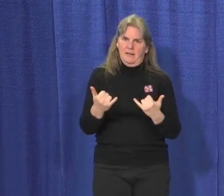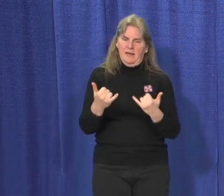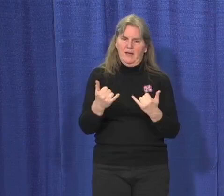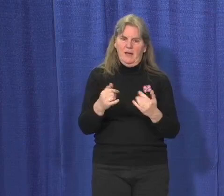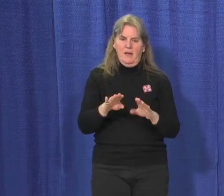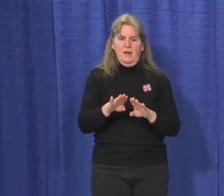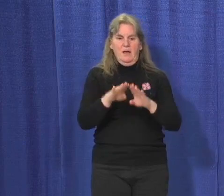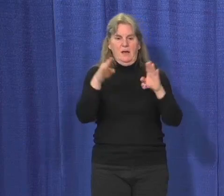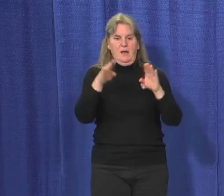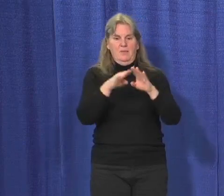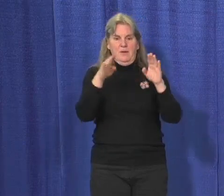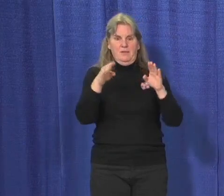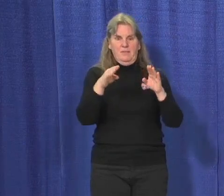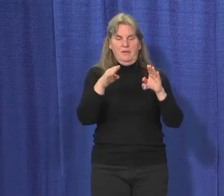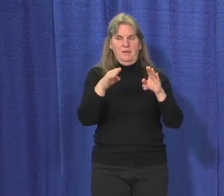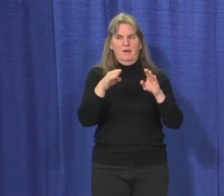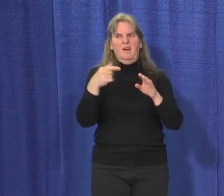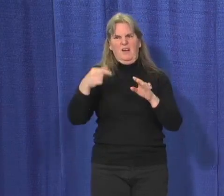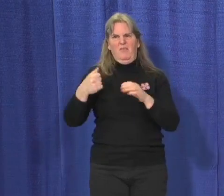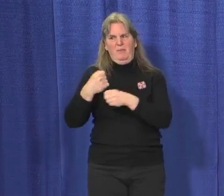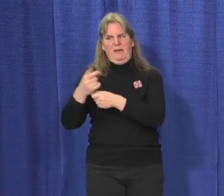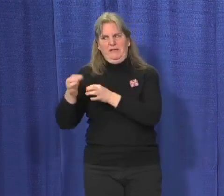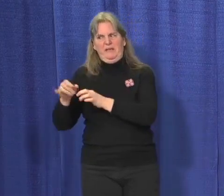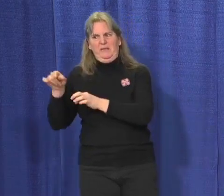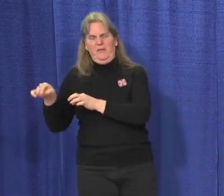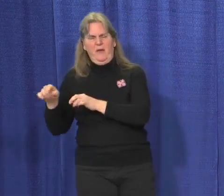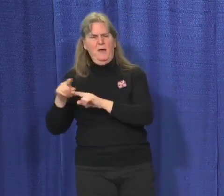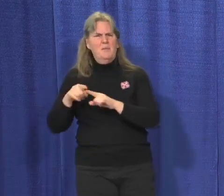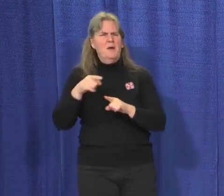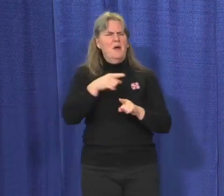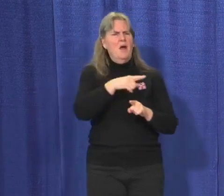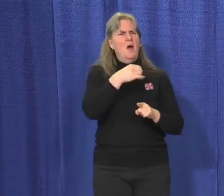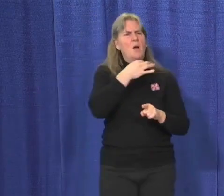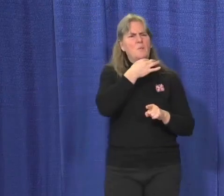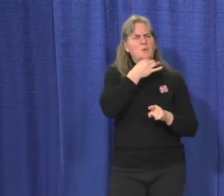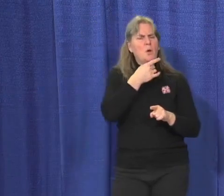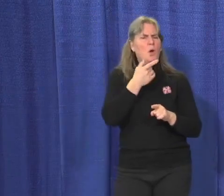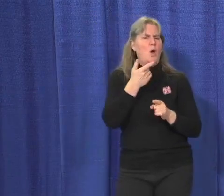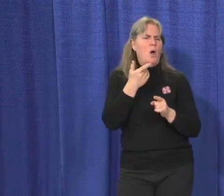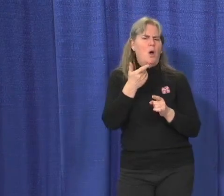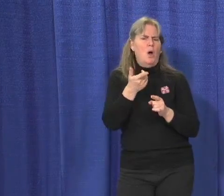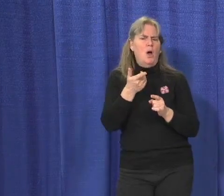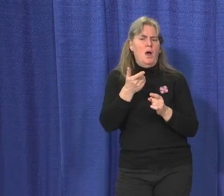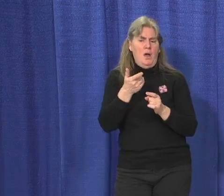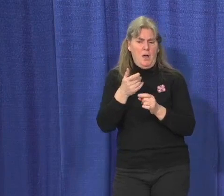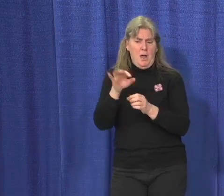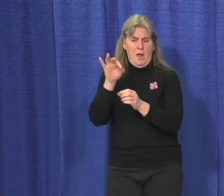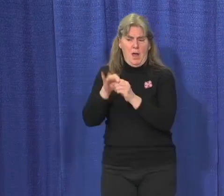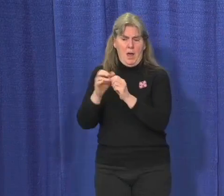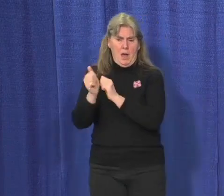loosening restrictions as a government decision. What impact are the elections